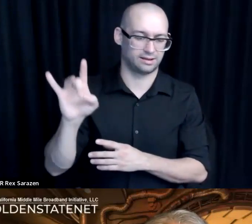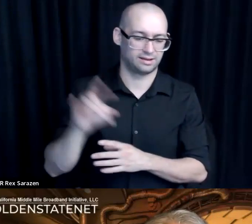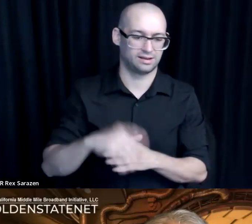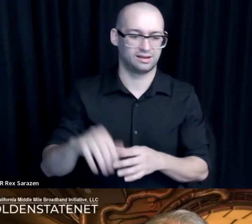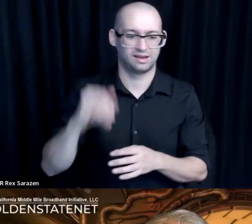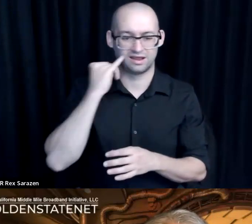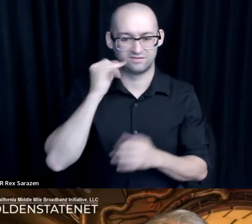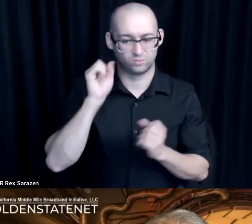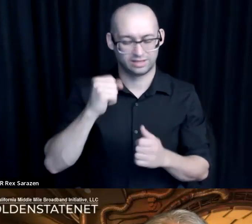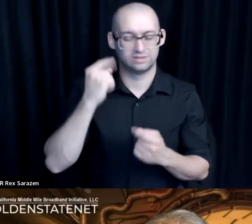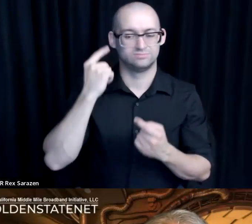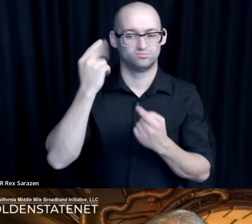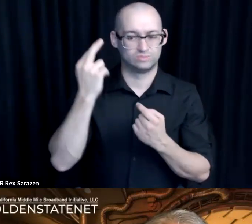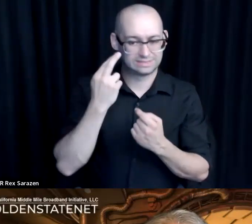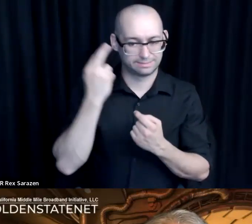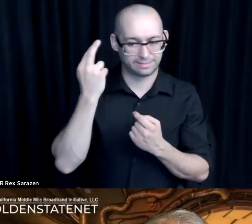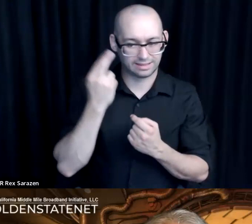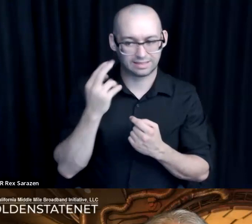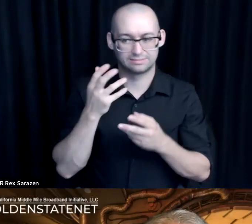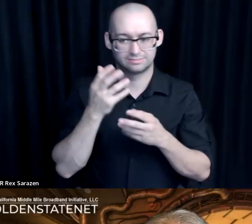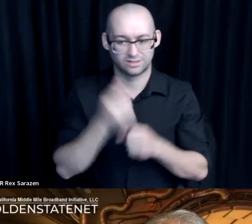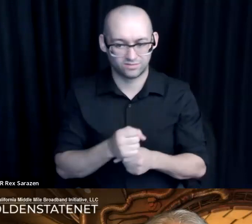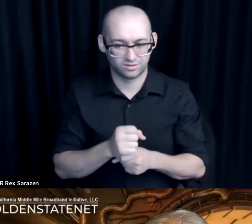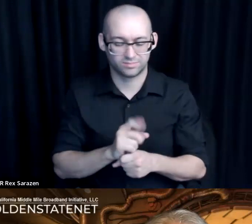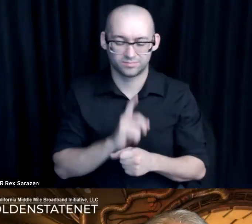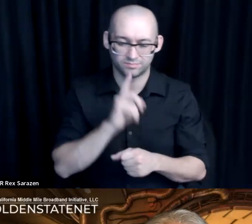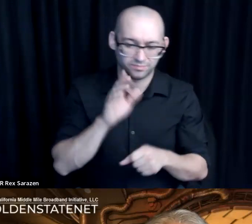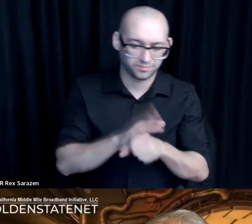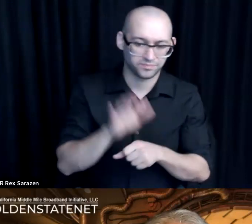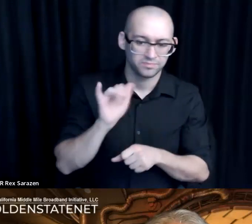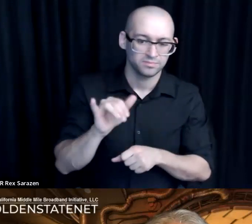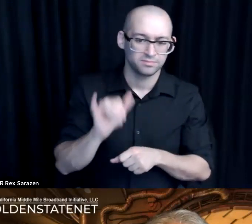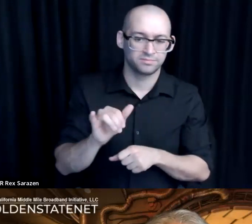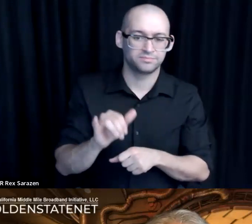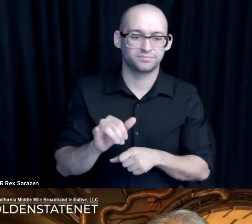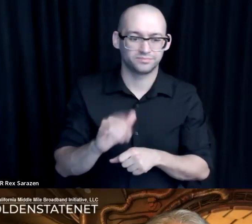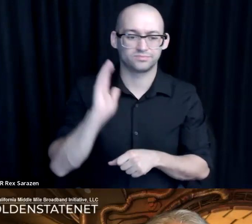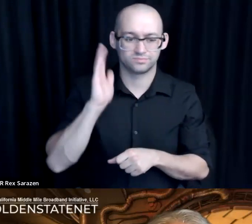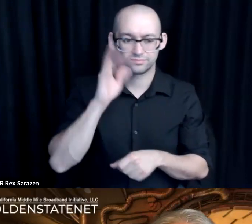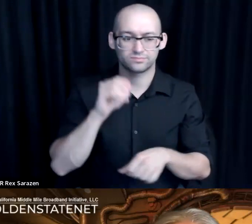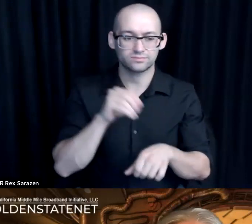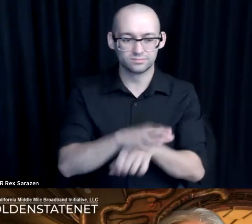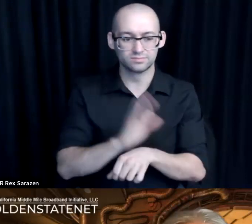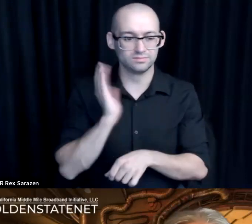reasonably confident, confidently assure that then that affects our TBCP application. So thank you,